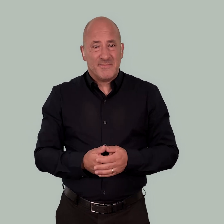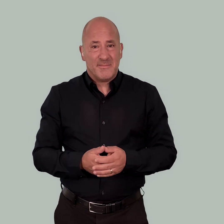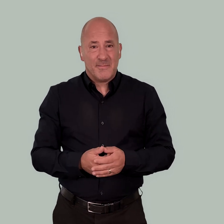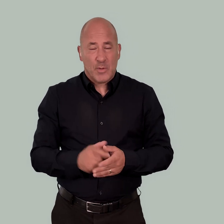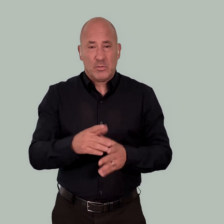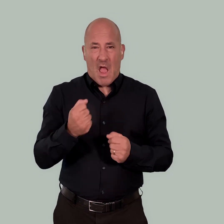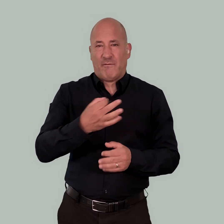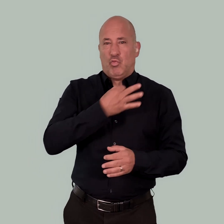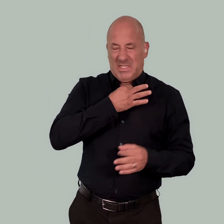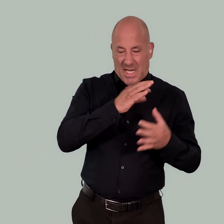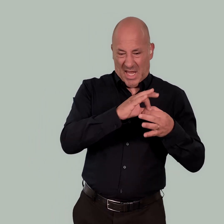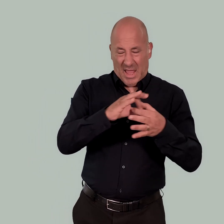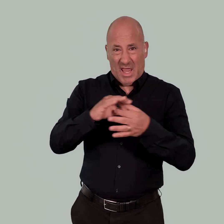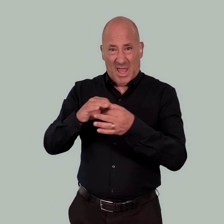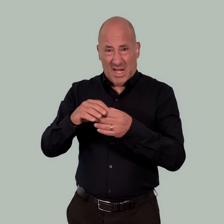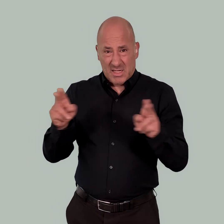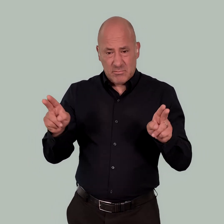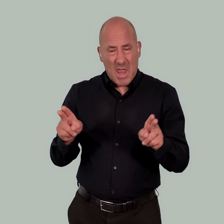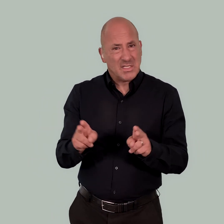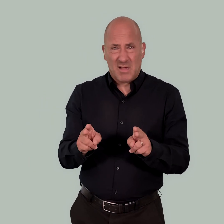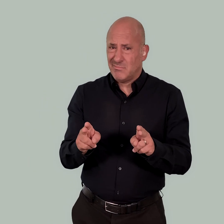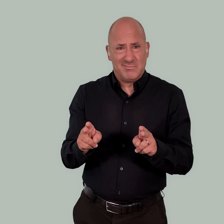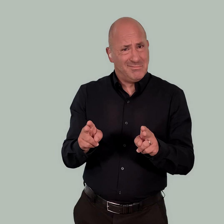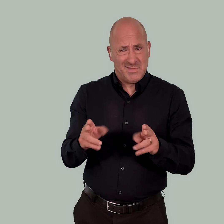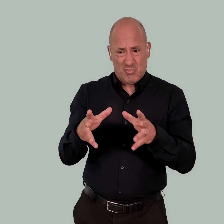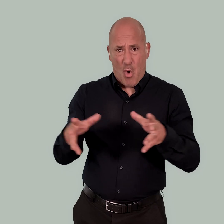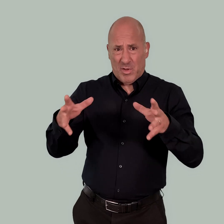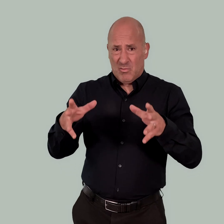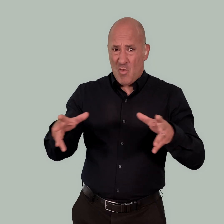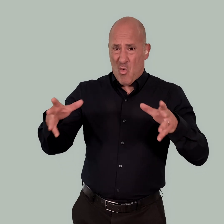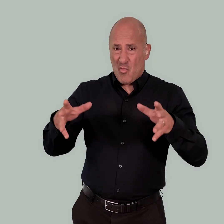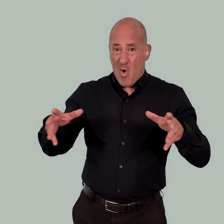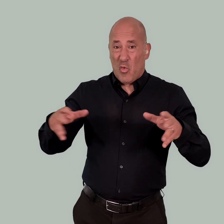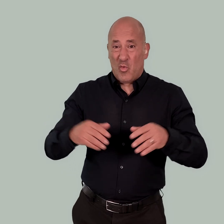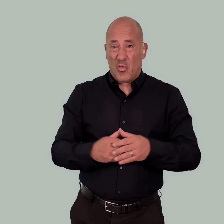675. The pipeline of risk is not shrinking. It is growing.